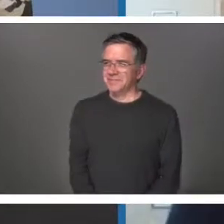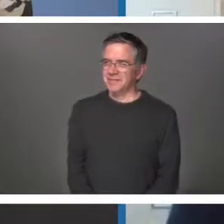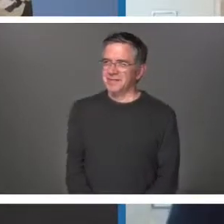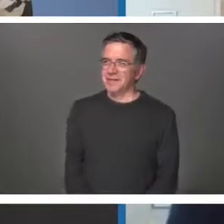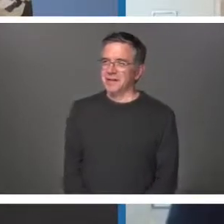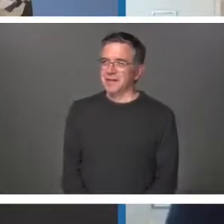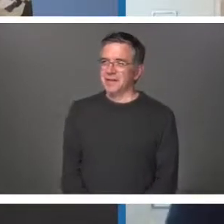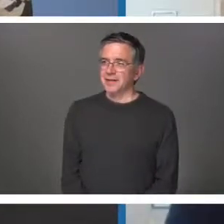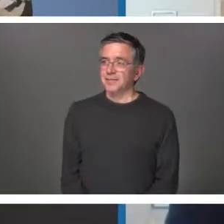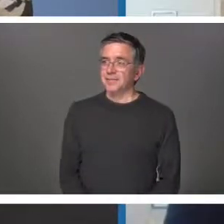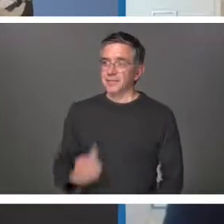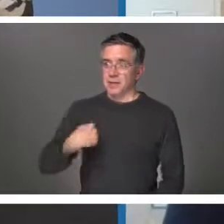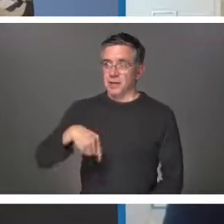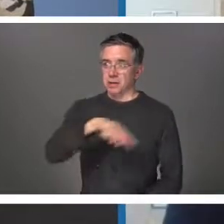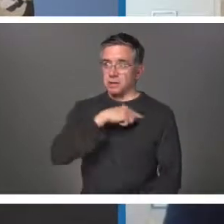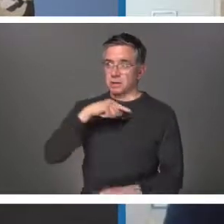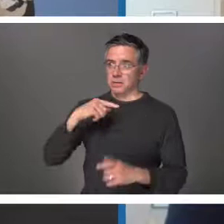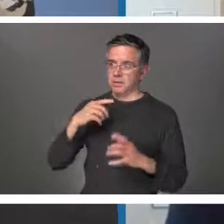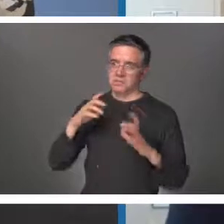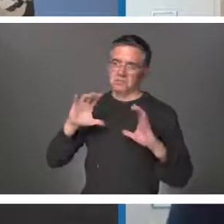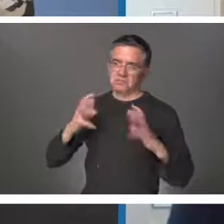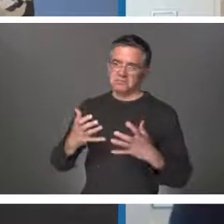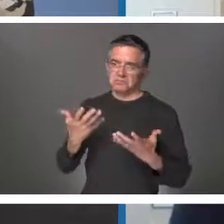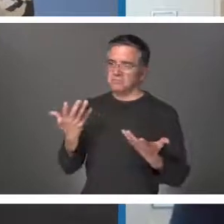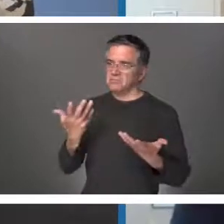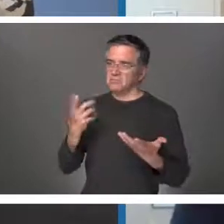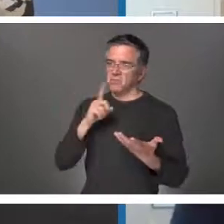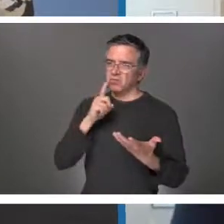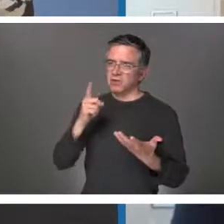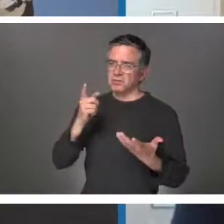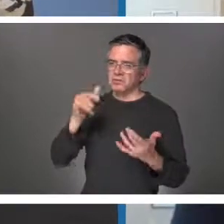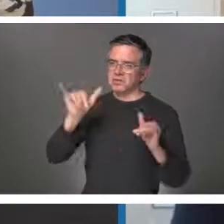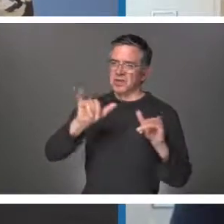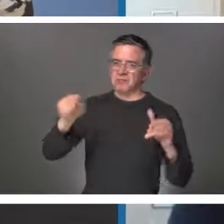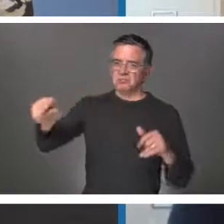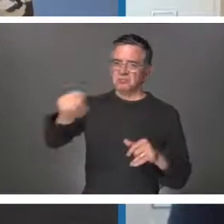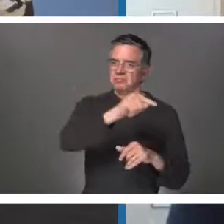but I think true of anybody, really check on your neighbors, talk to your friends,